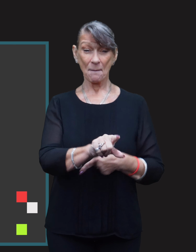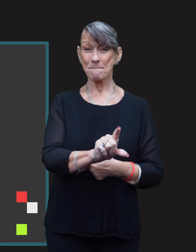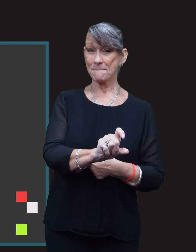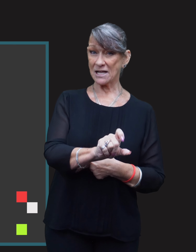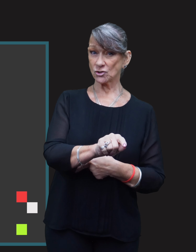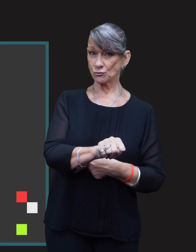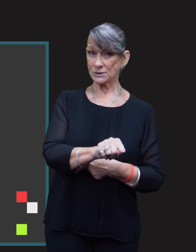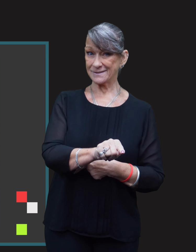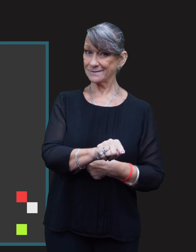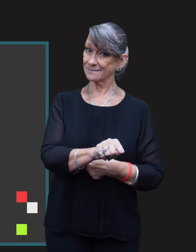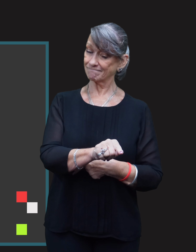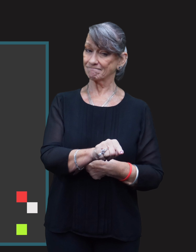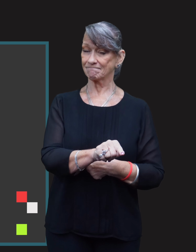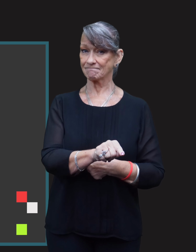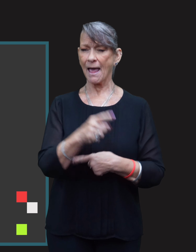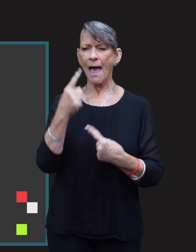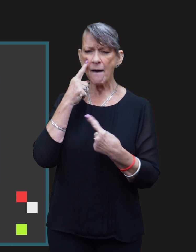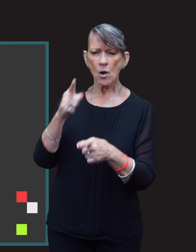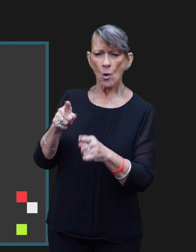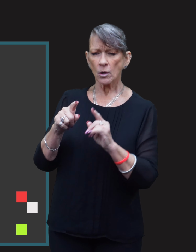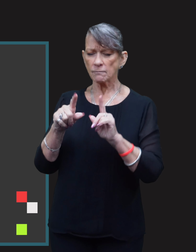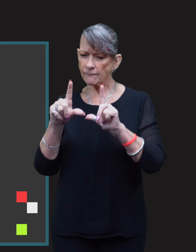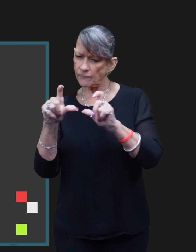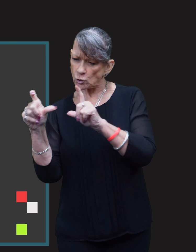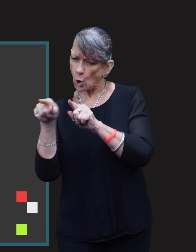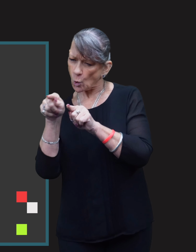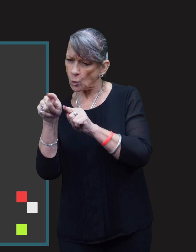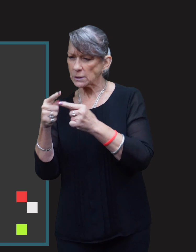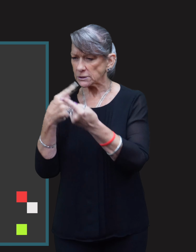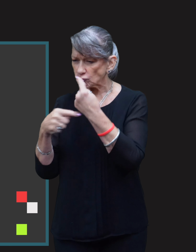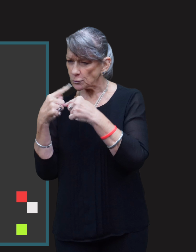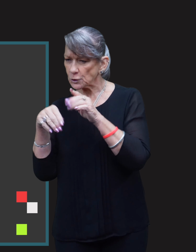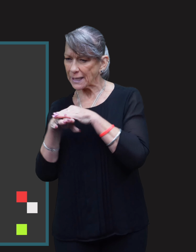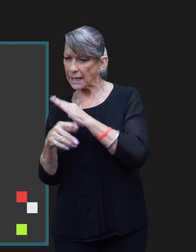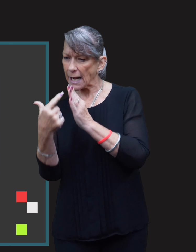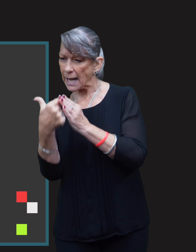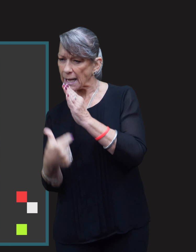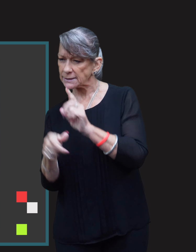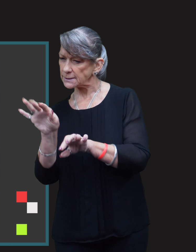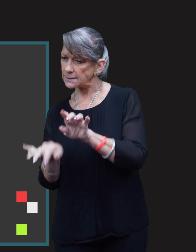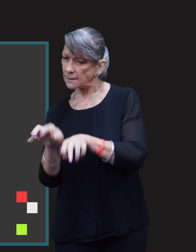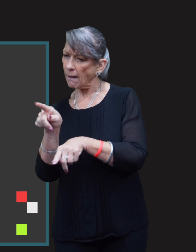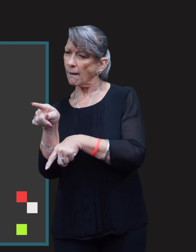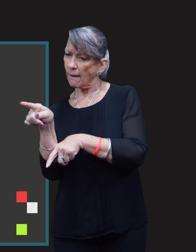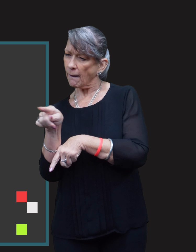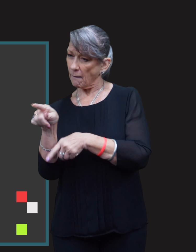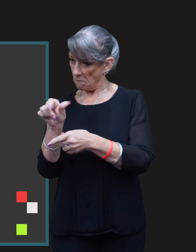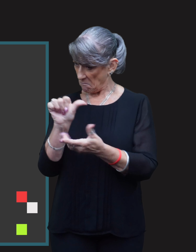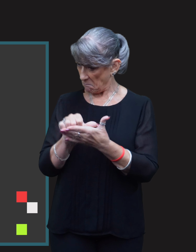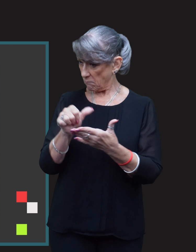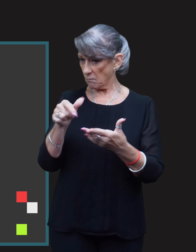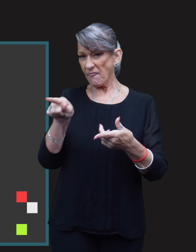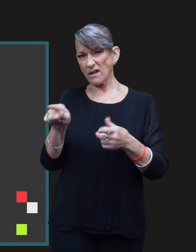Pay attention to the photos and description of the listing and make sure you are satisfied with the condition of the used computer.